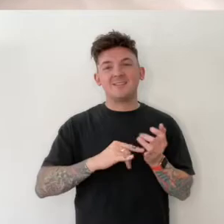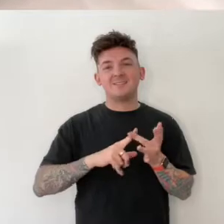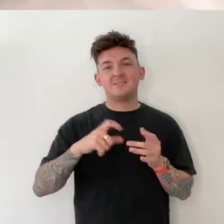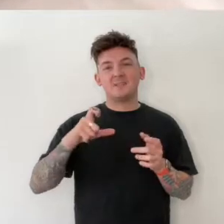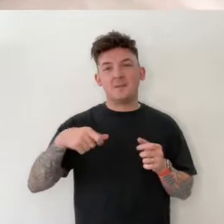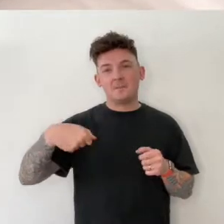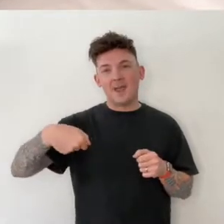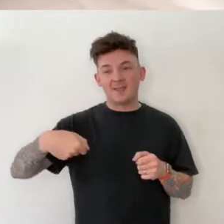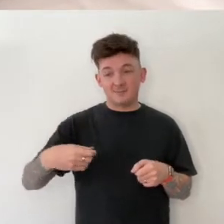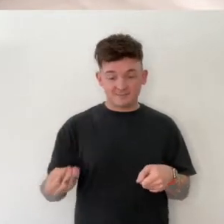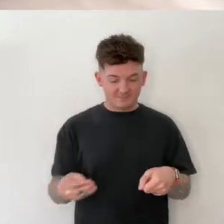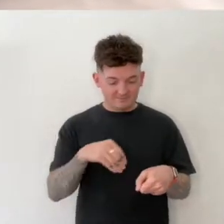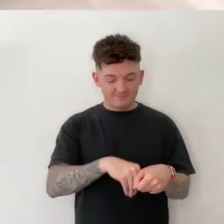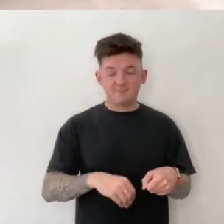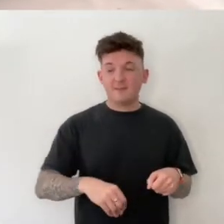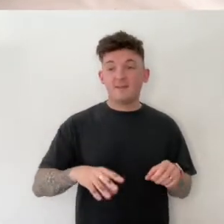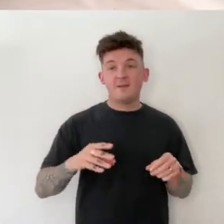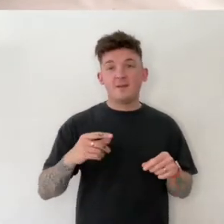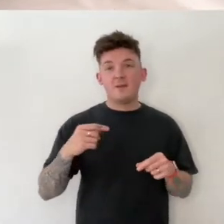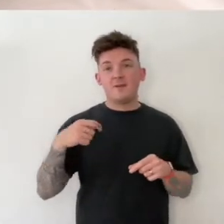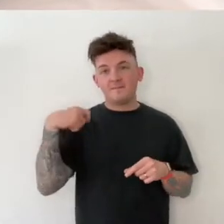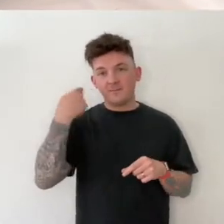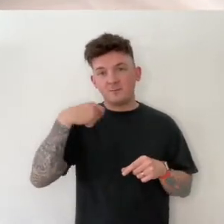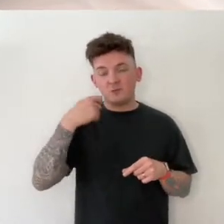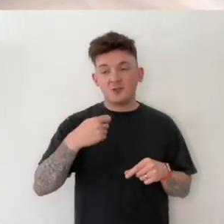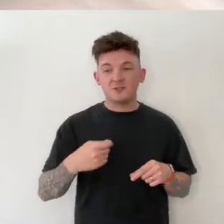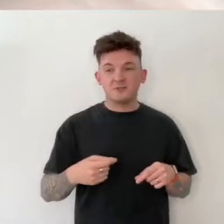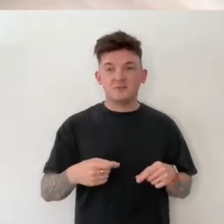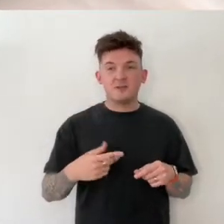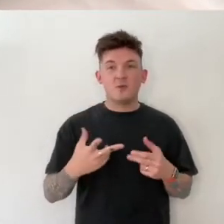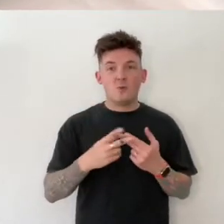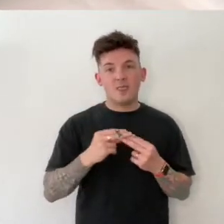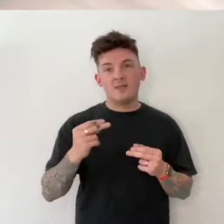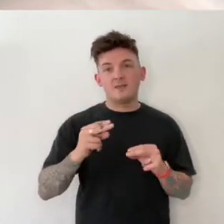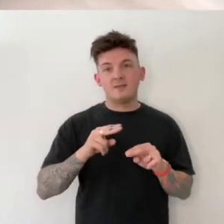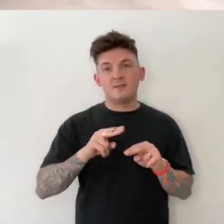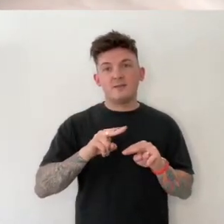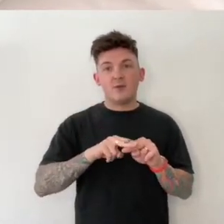brush and one of these little pots inside and you can sort of just top up as you need.